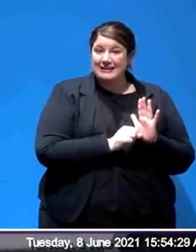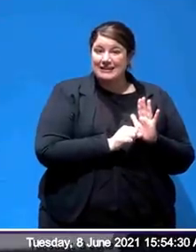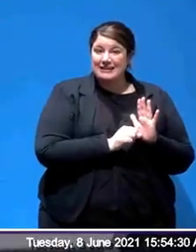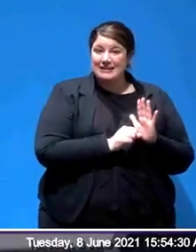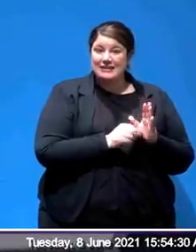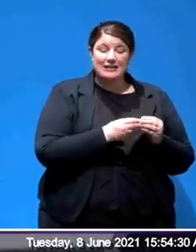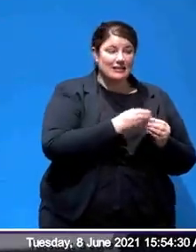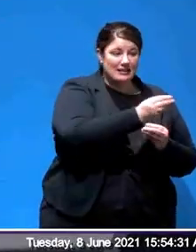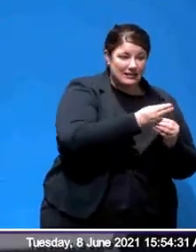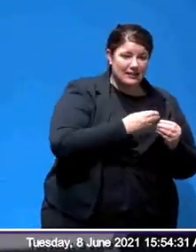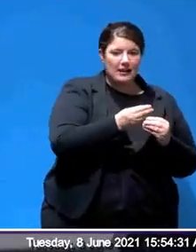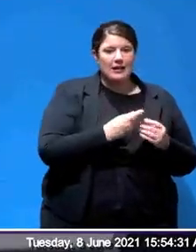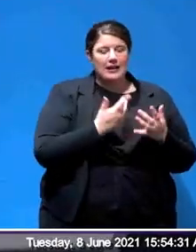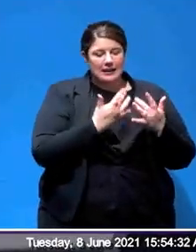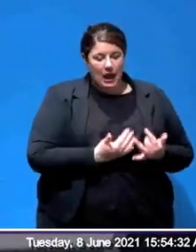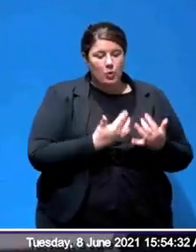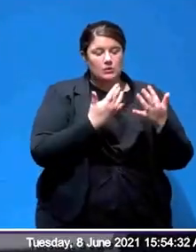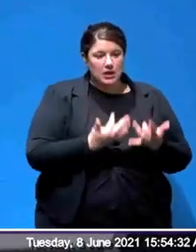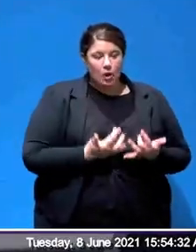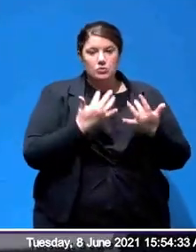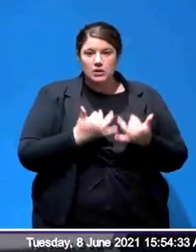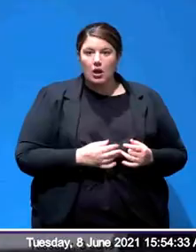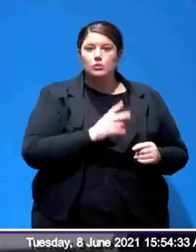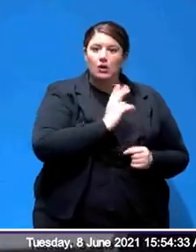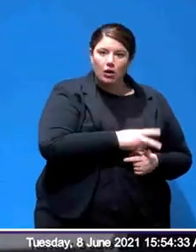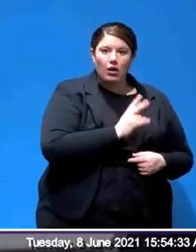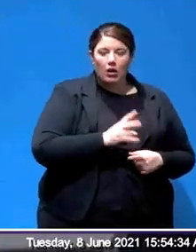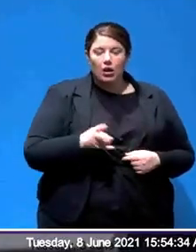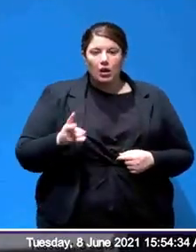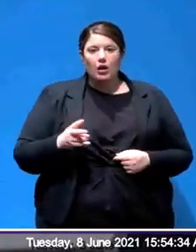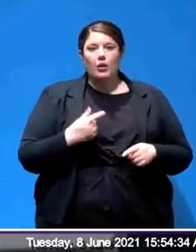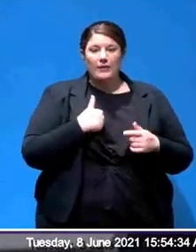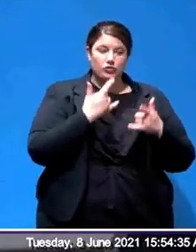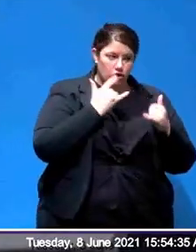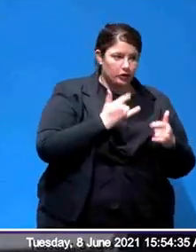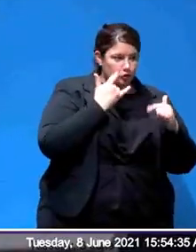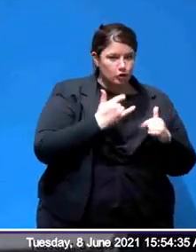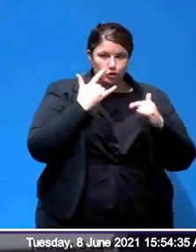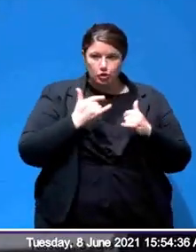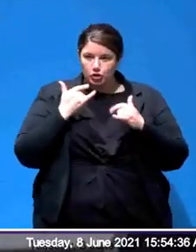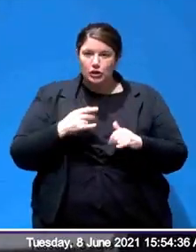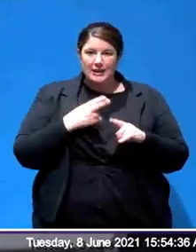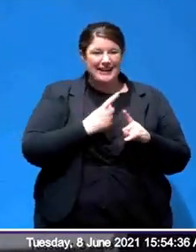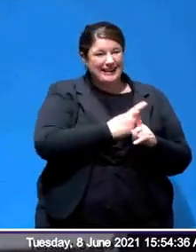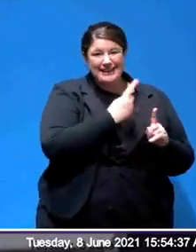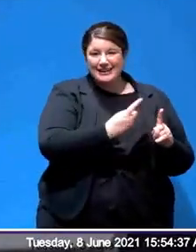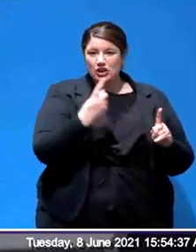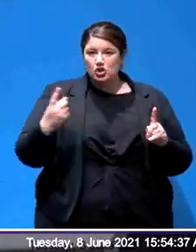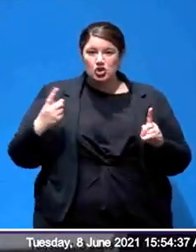gets counted a lot of times in houses. We have got a lot of checks and balances in each house for the counting of cash,